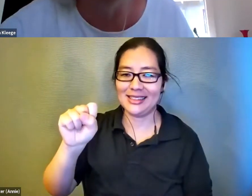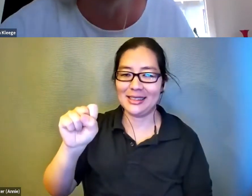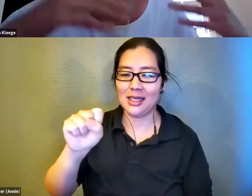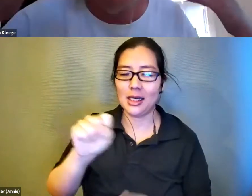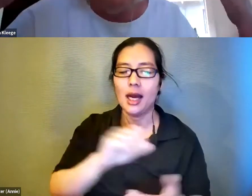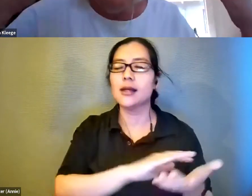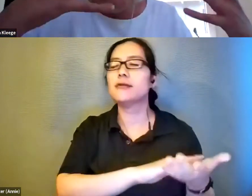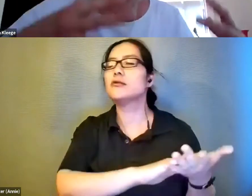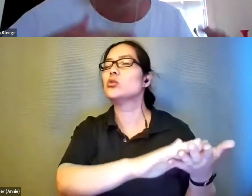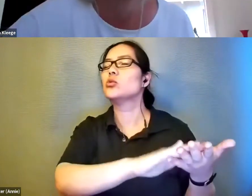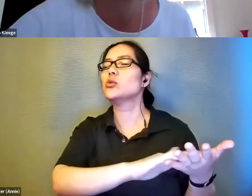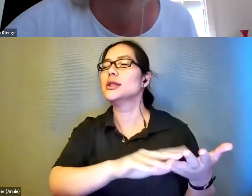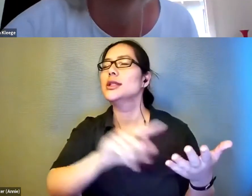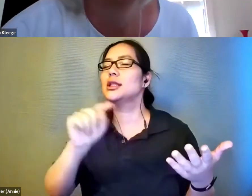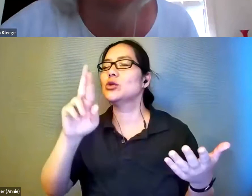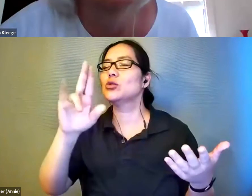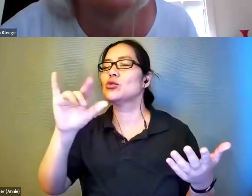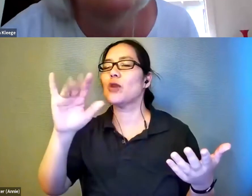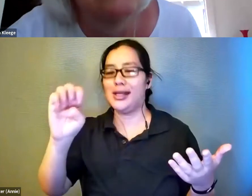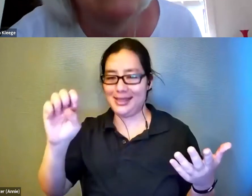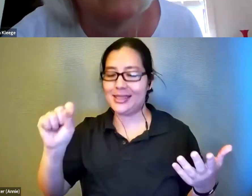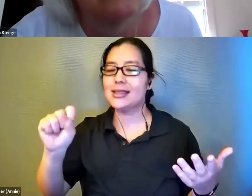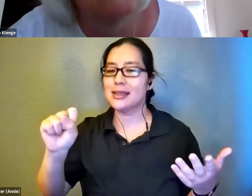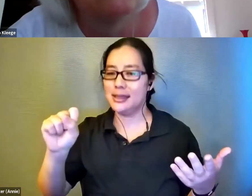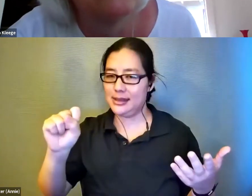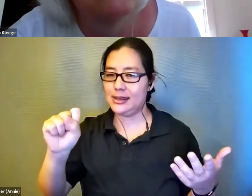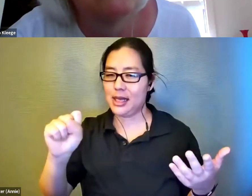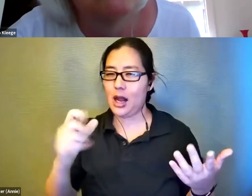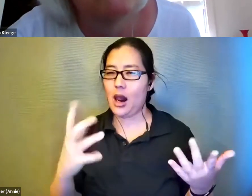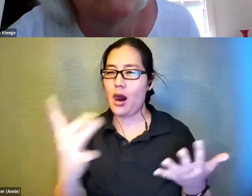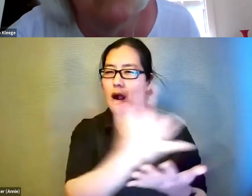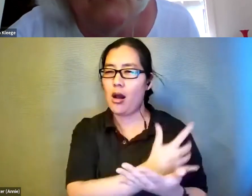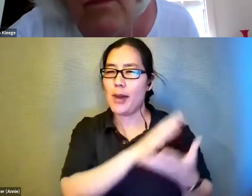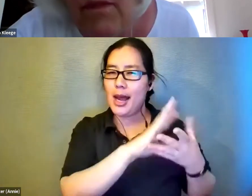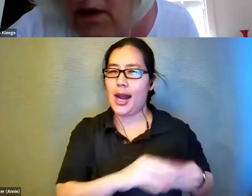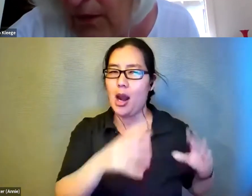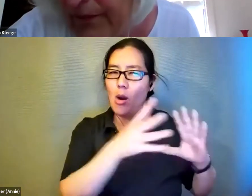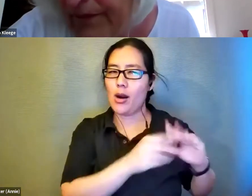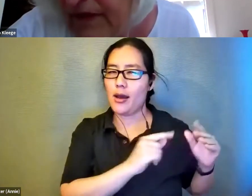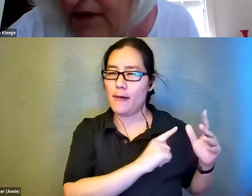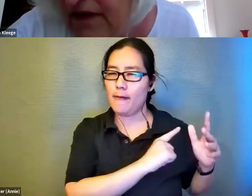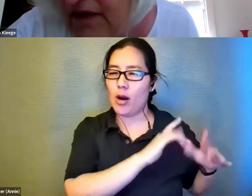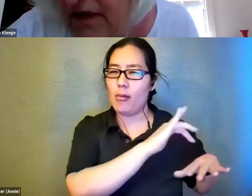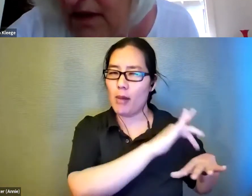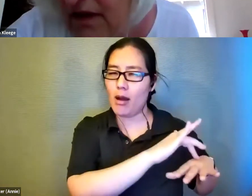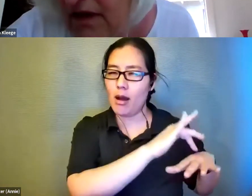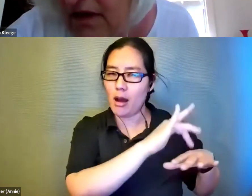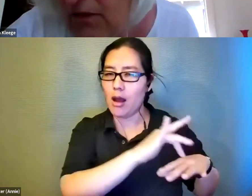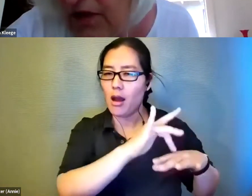accumulating a narrative from what